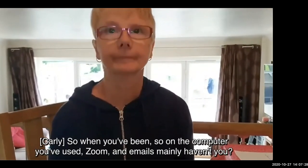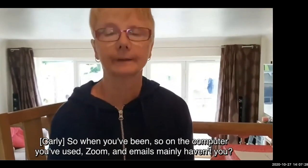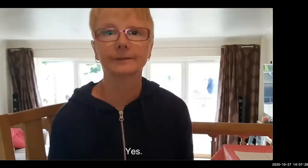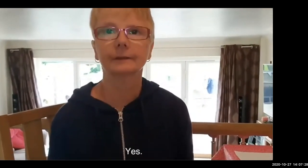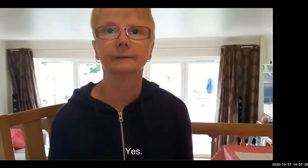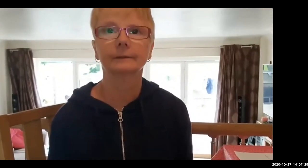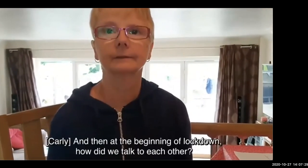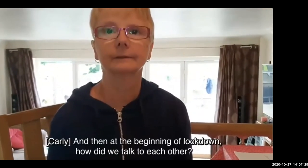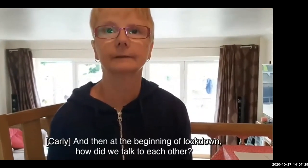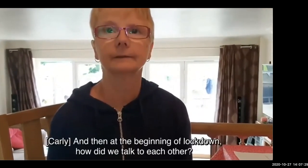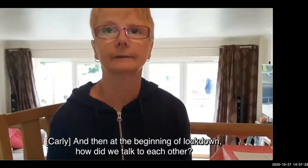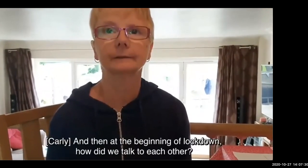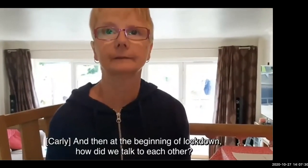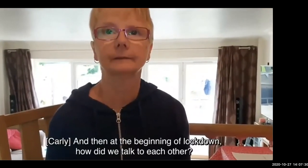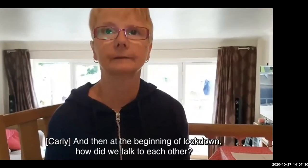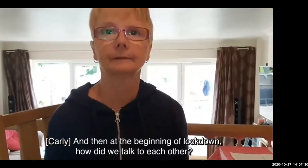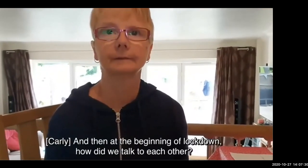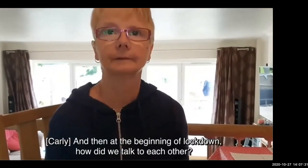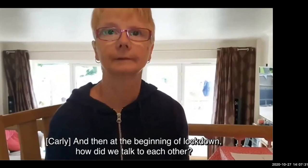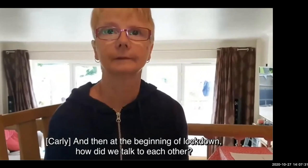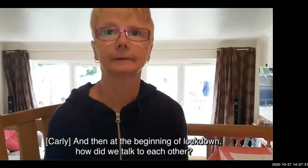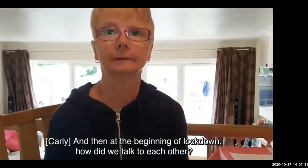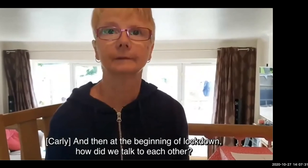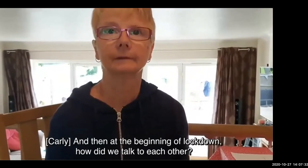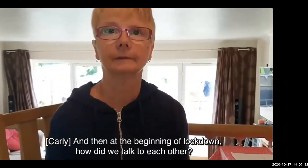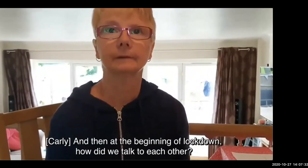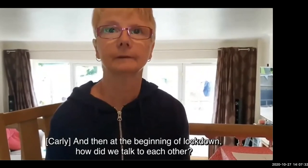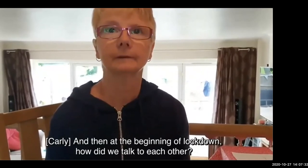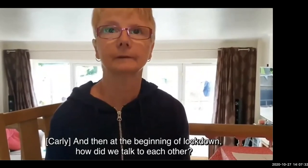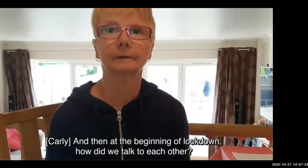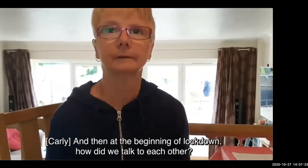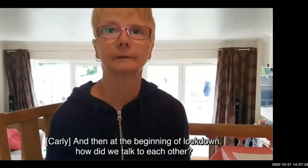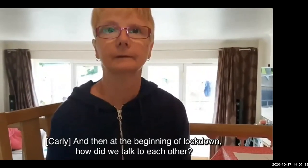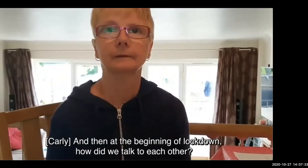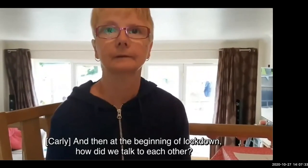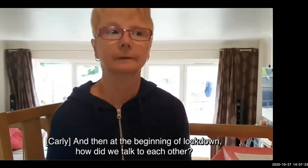yes and then at the beginning of lockdown how did we talk to each other